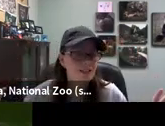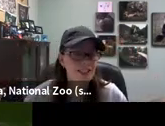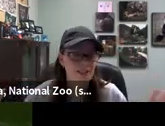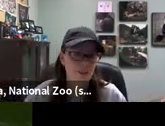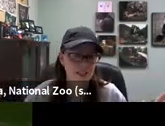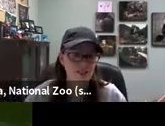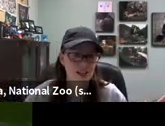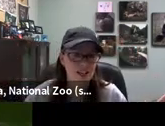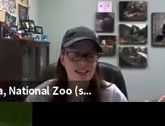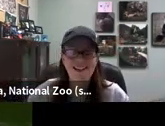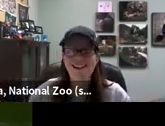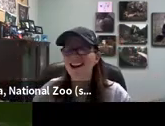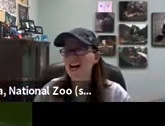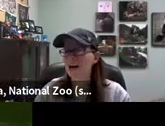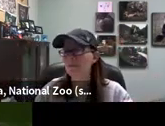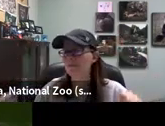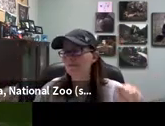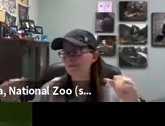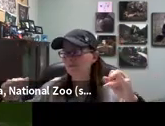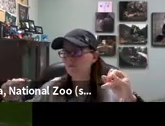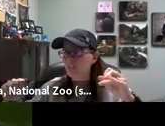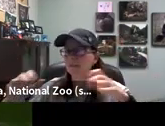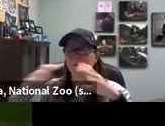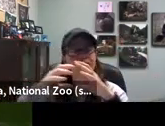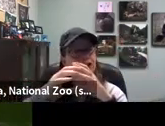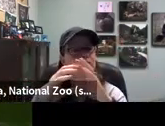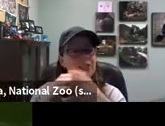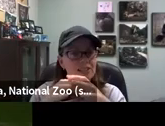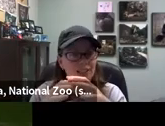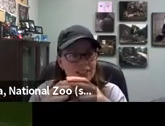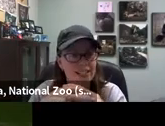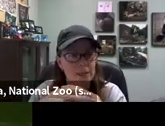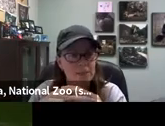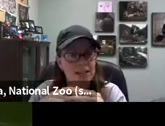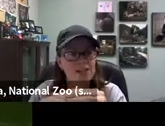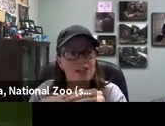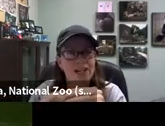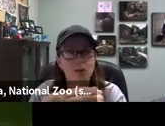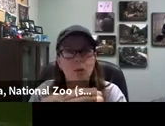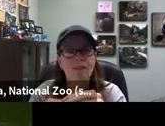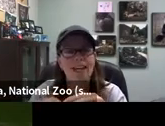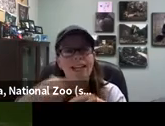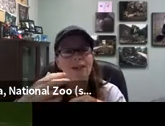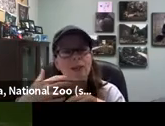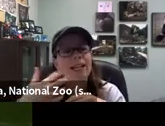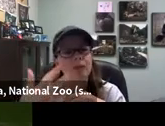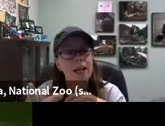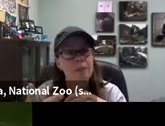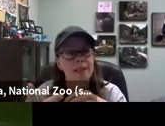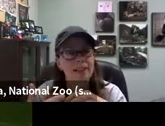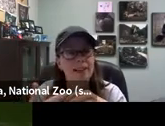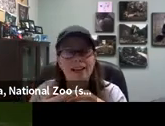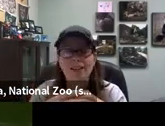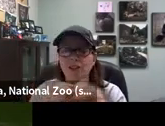this from this tree, the fruits on the sandbox tree